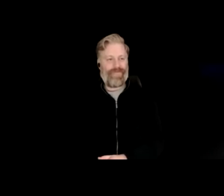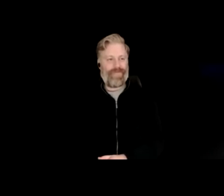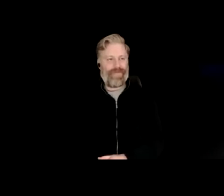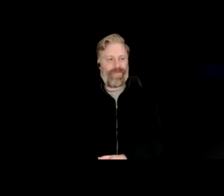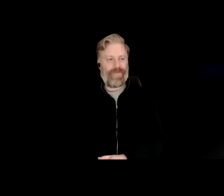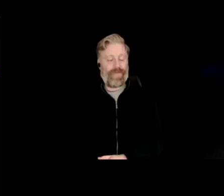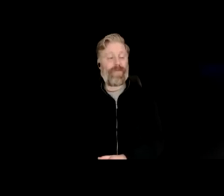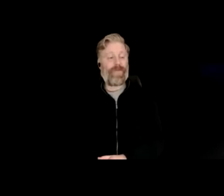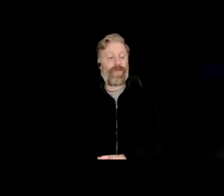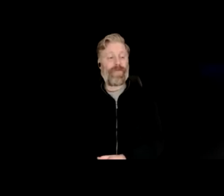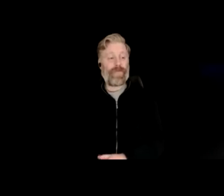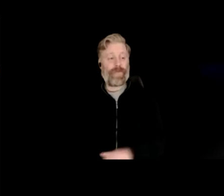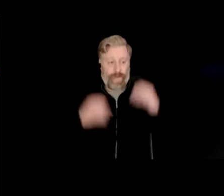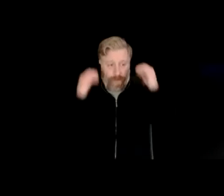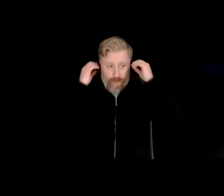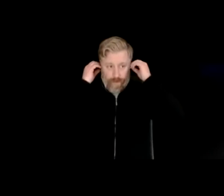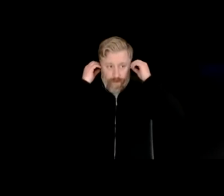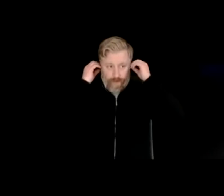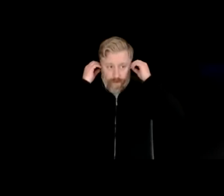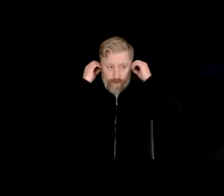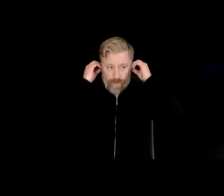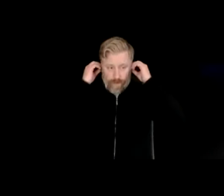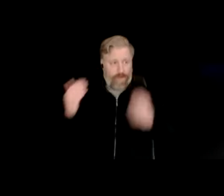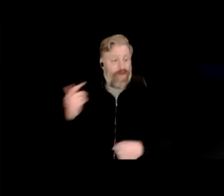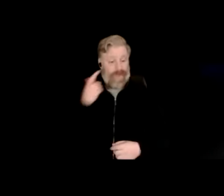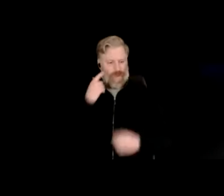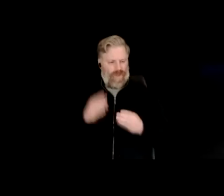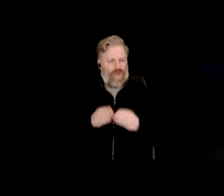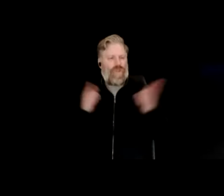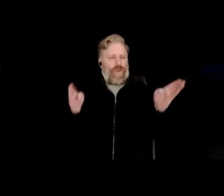Now, to get into some specific ineligible budget items,